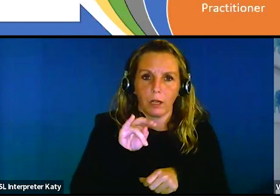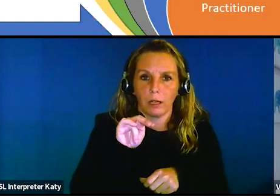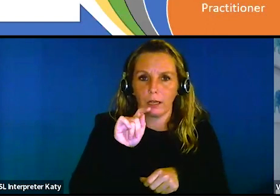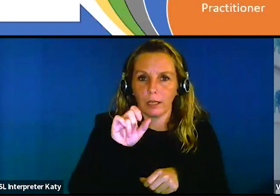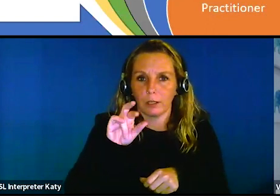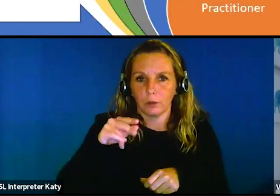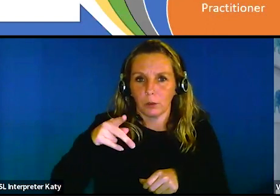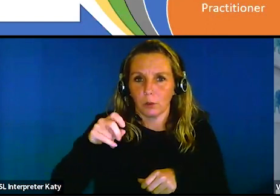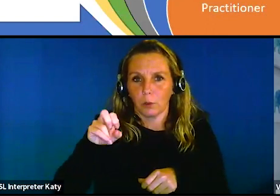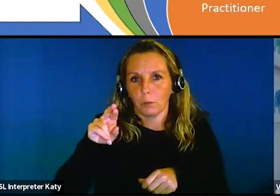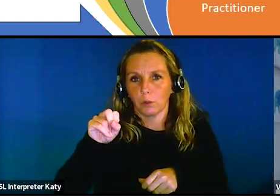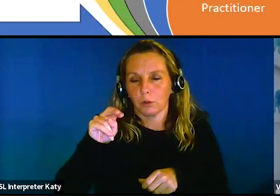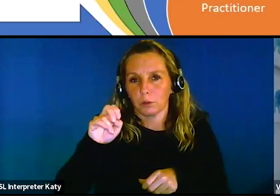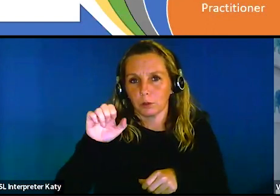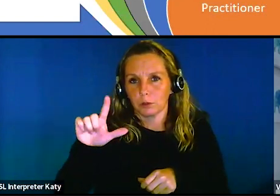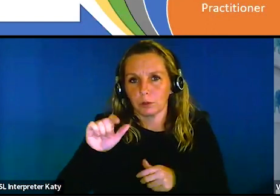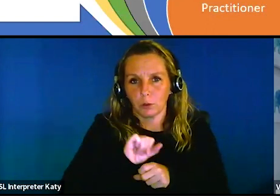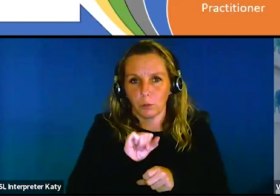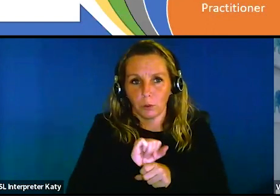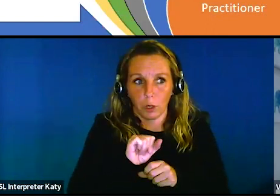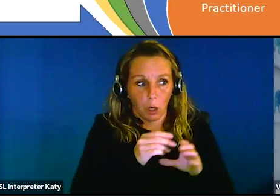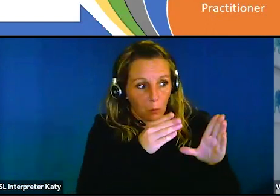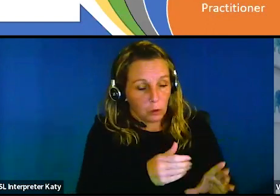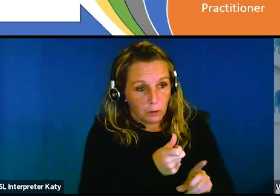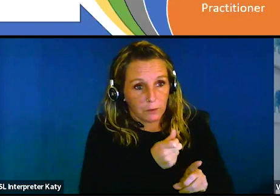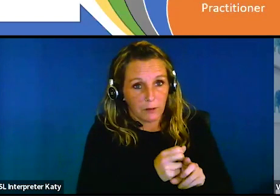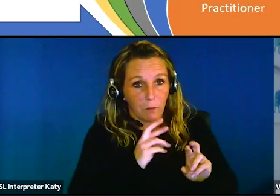It is the work between an individual who is responding to a phone call